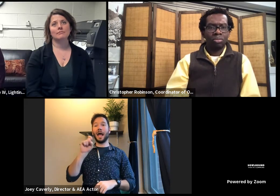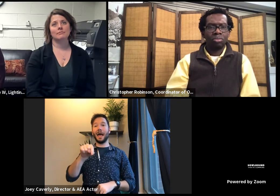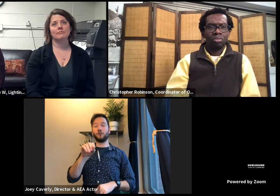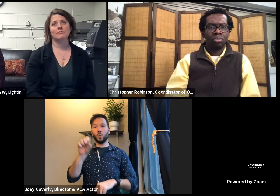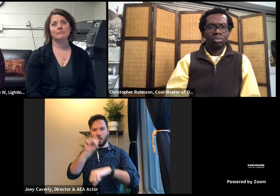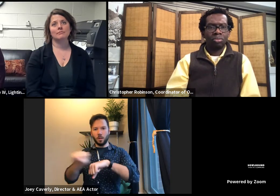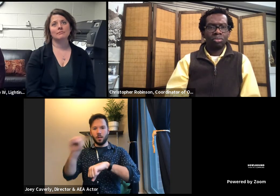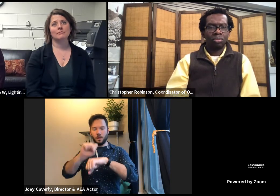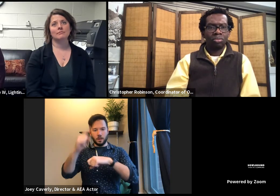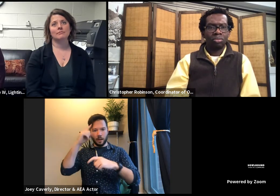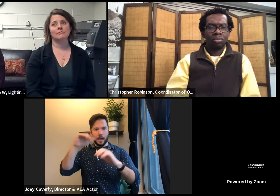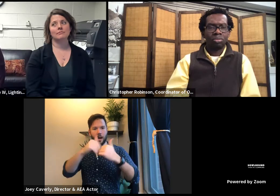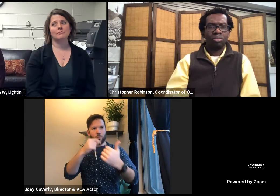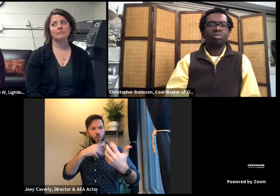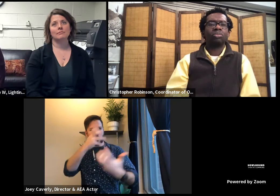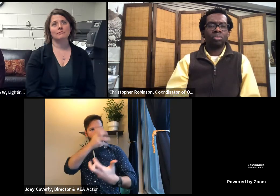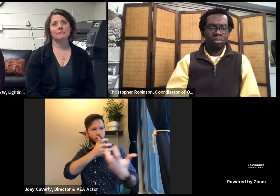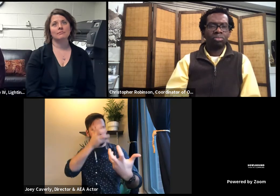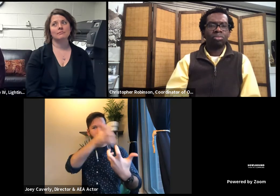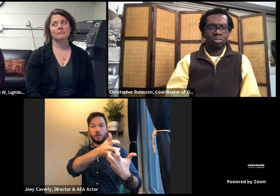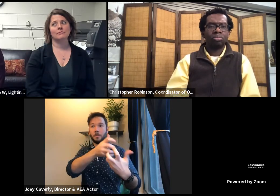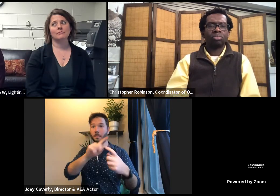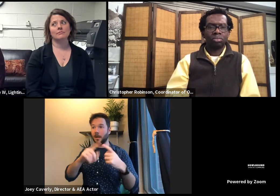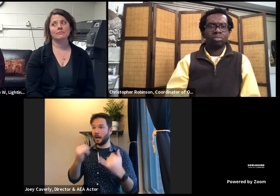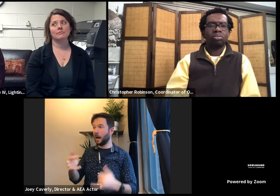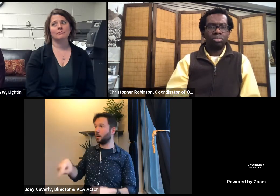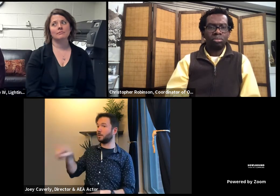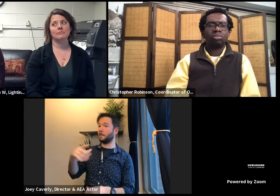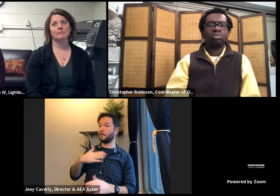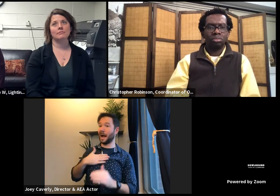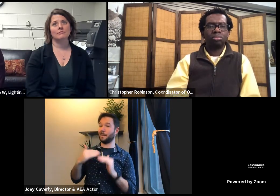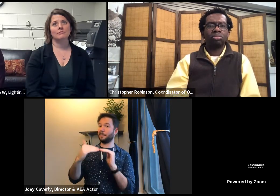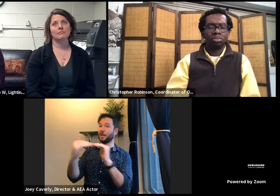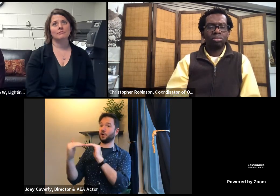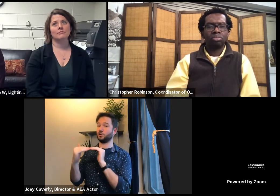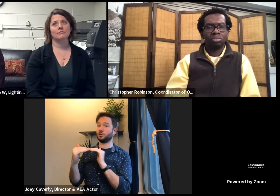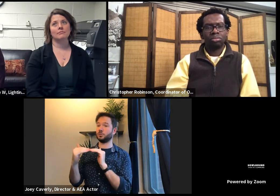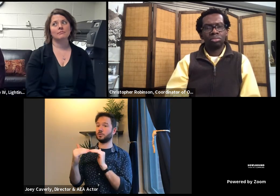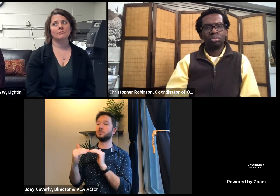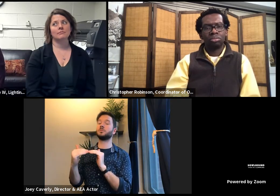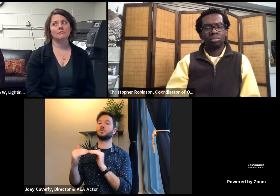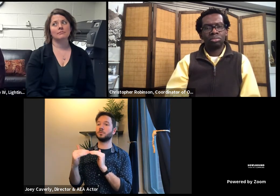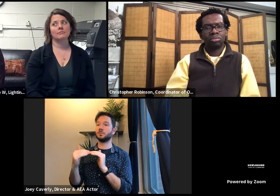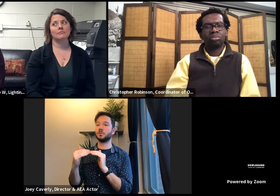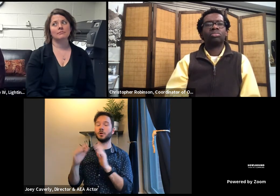and it felt like a family. There was no more being mentally and emotionally tasked